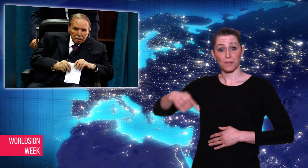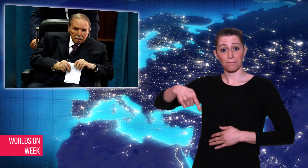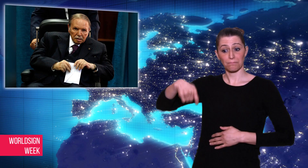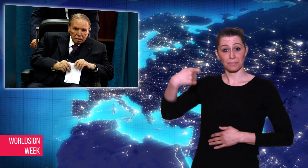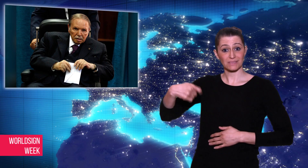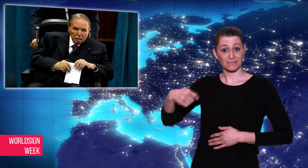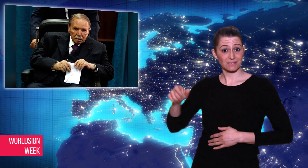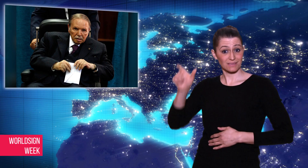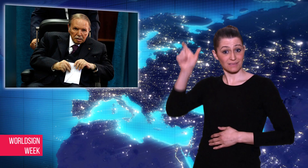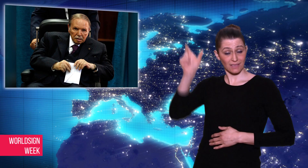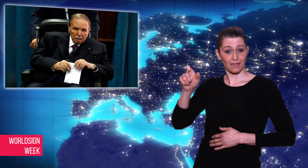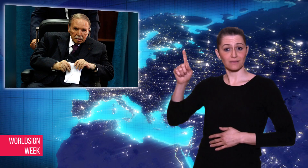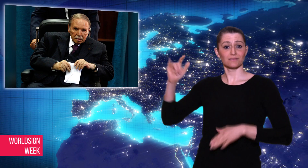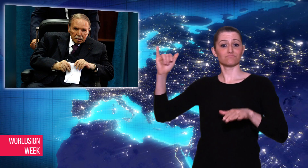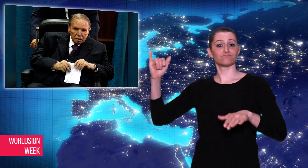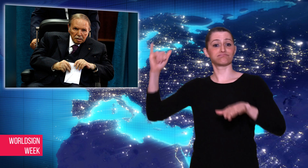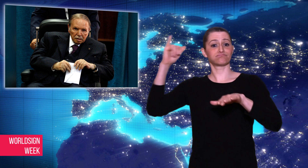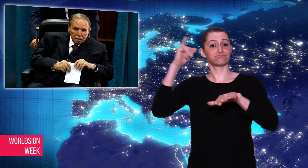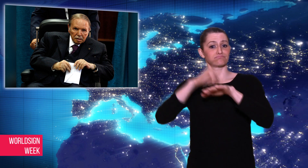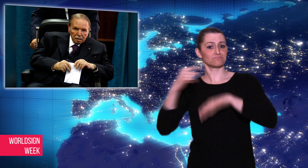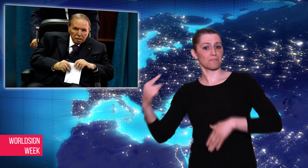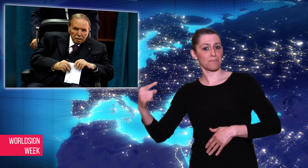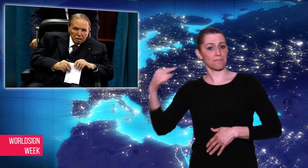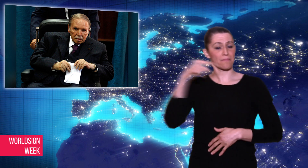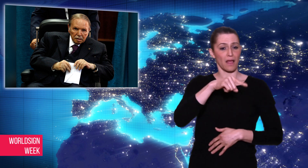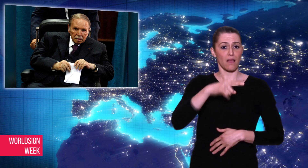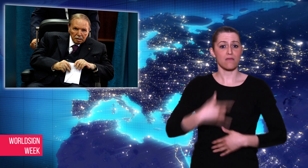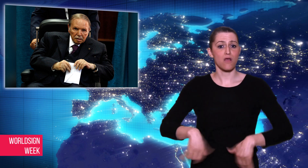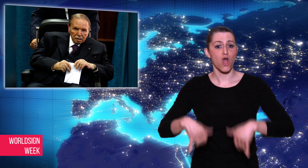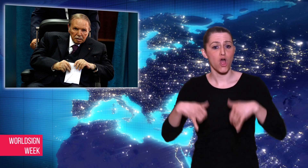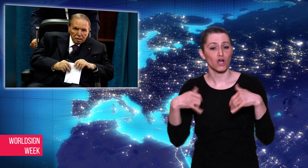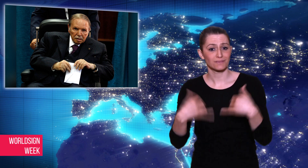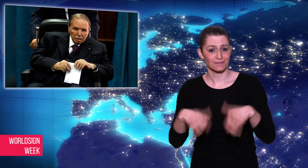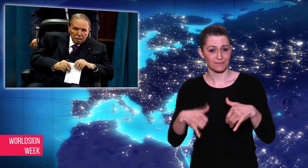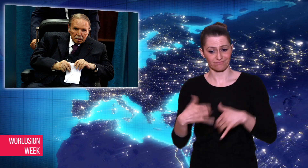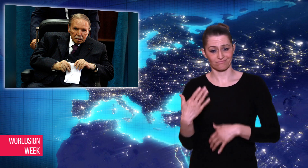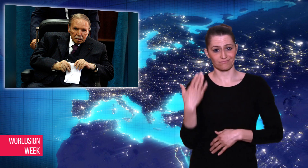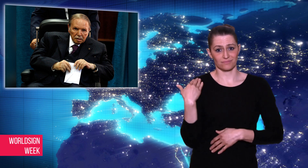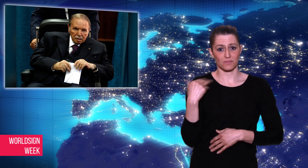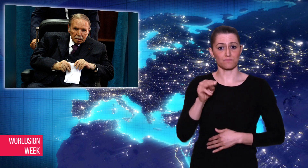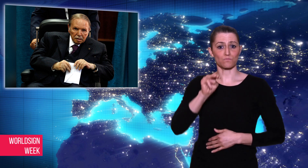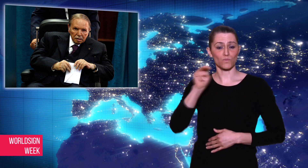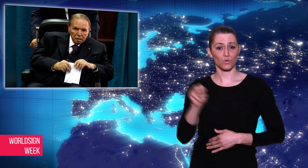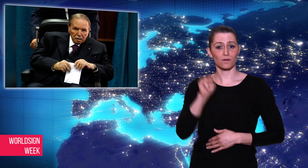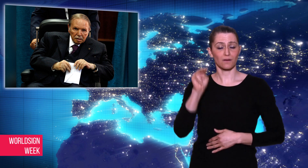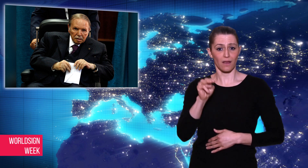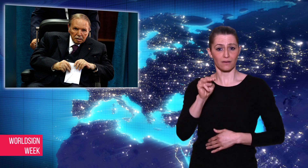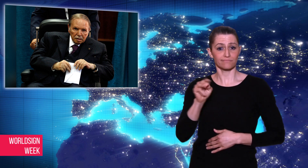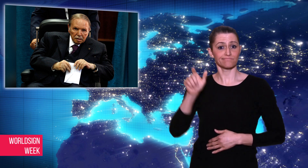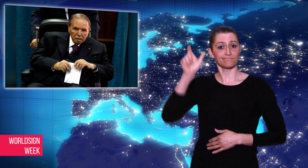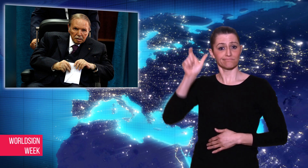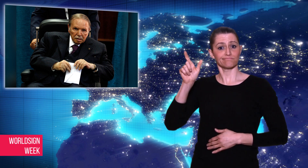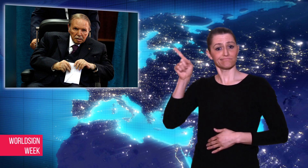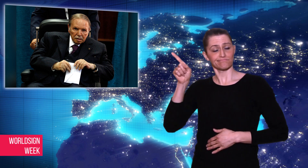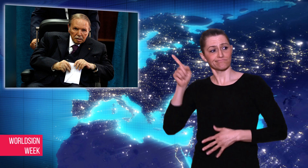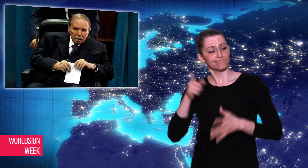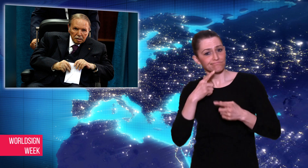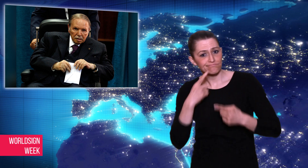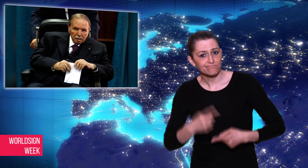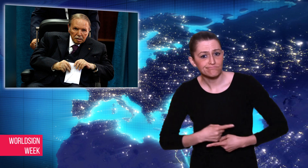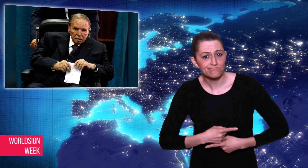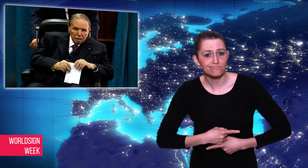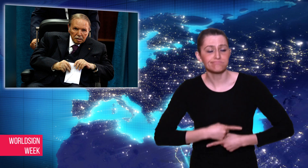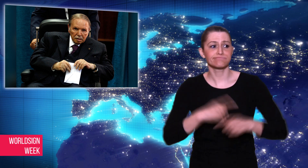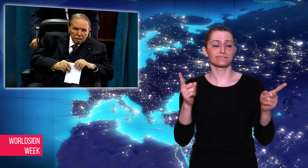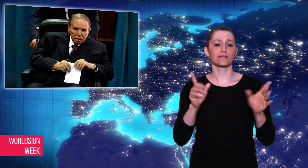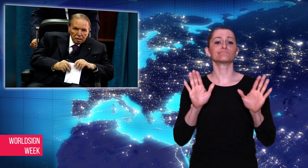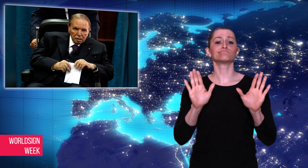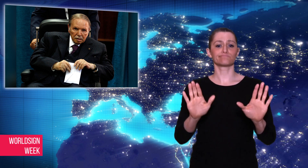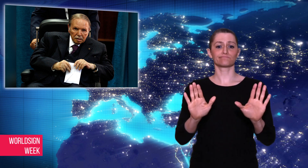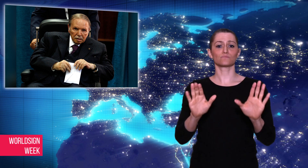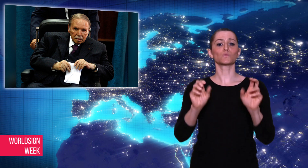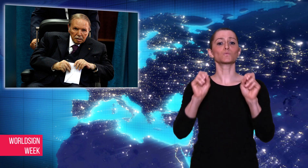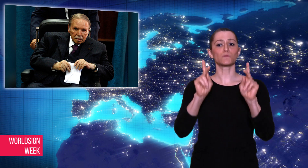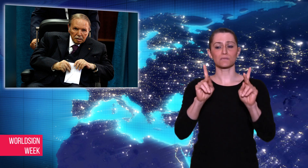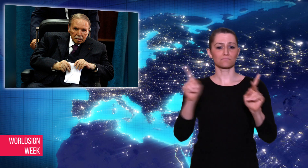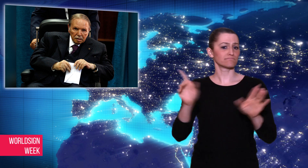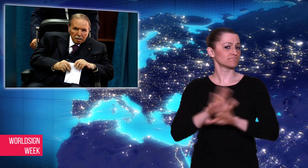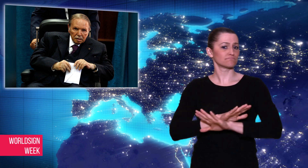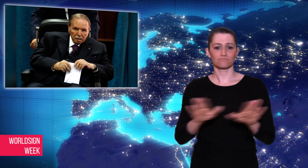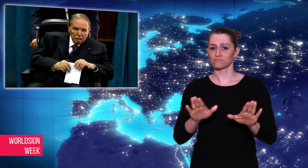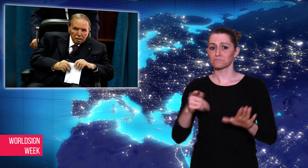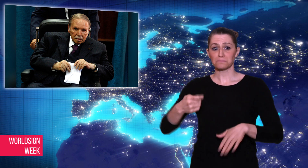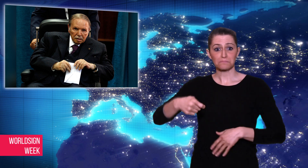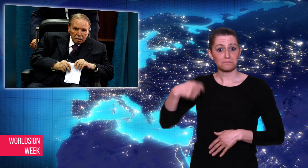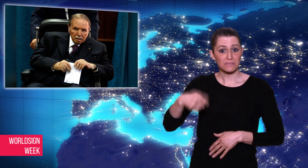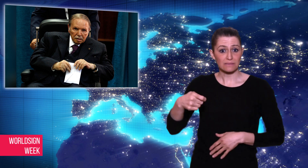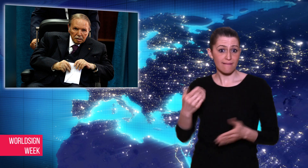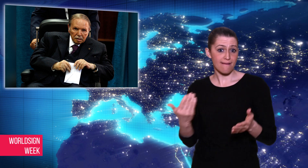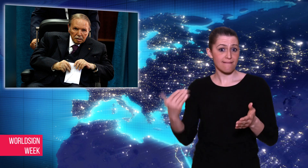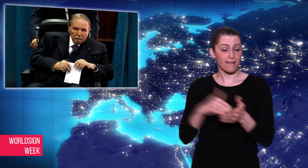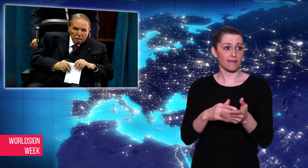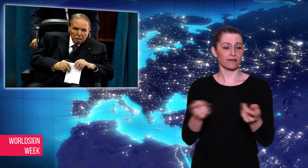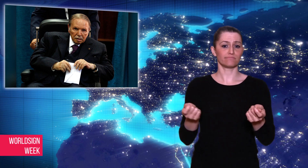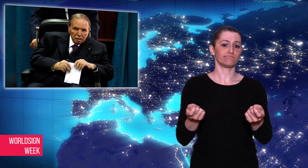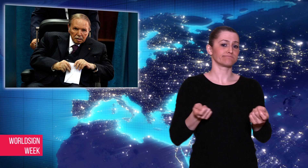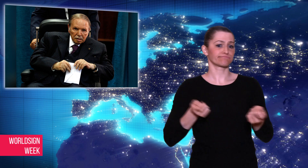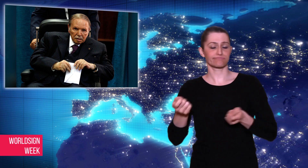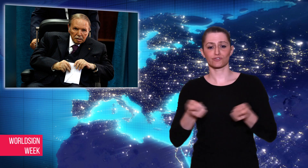When the president came back into the country last Monday,